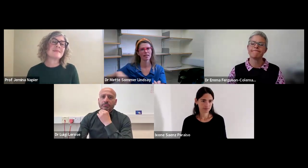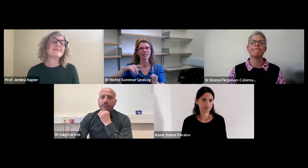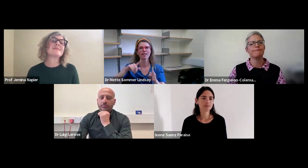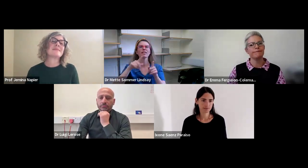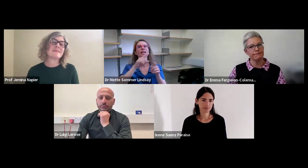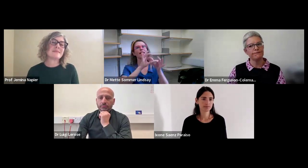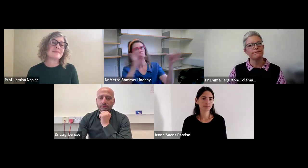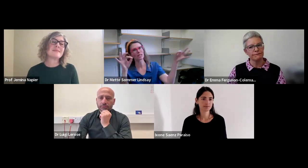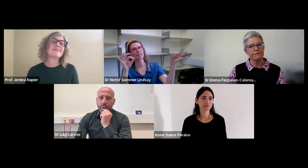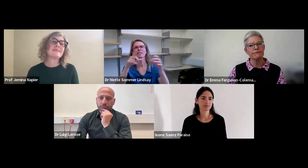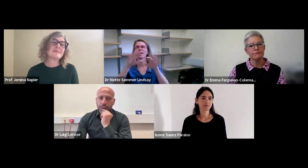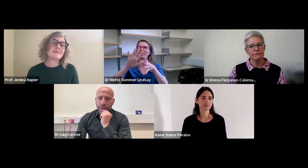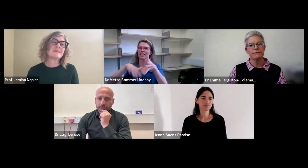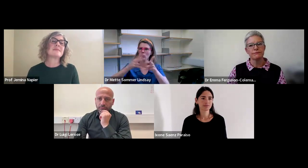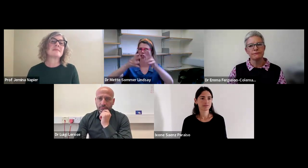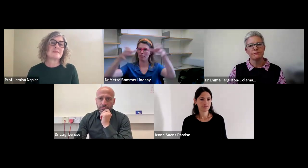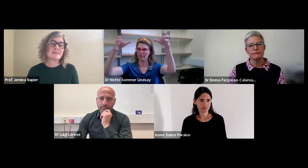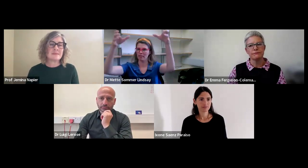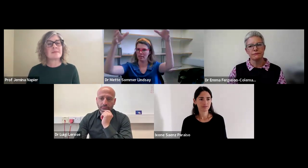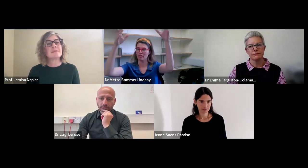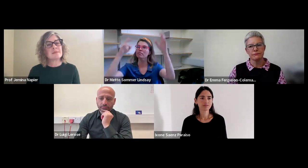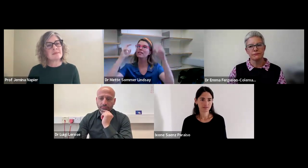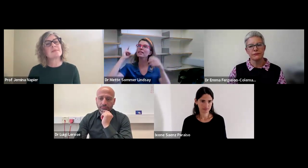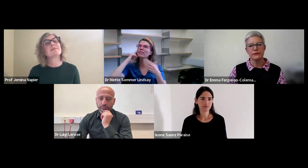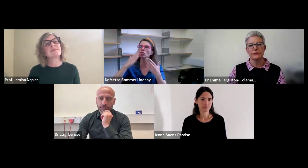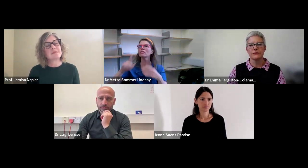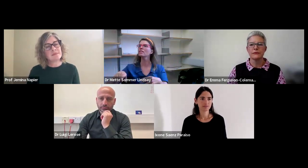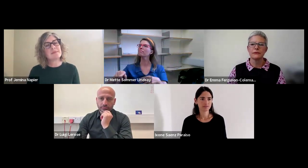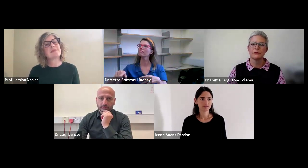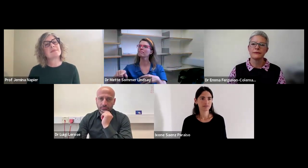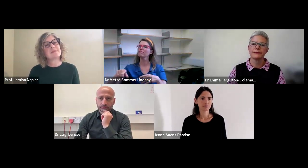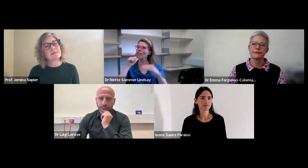we have seen, you know, deaf studies really being sidelined and linguistic studies and interpreting